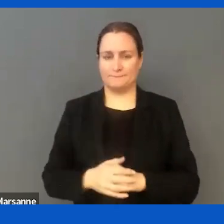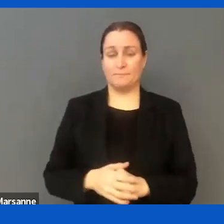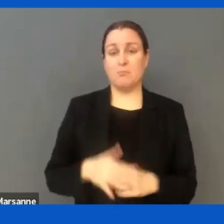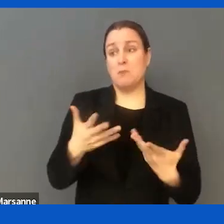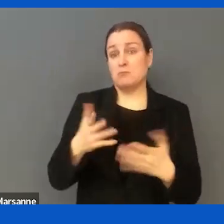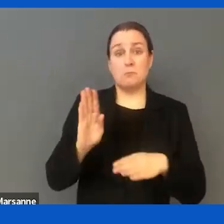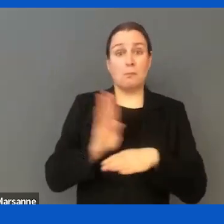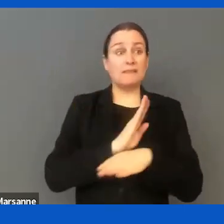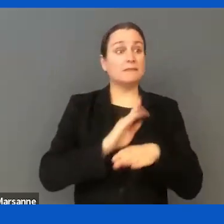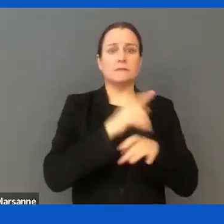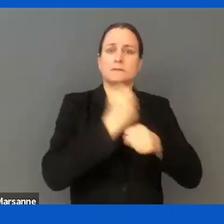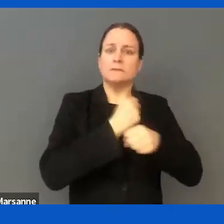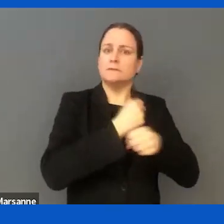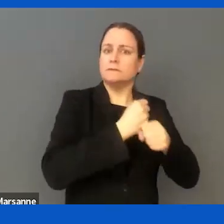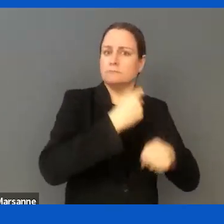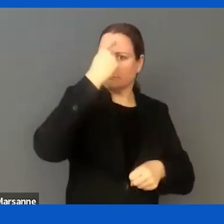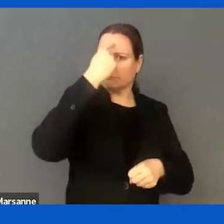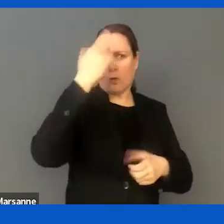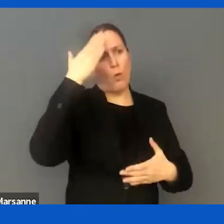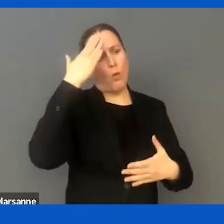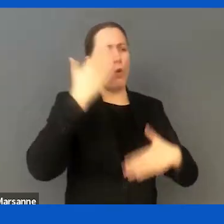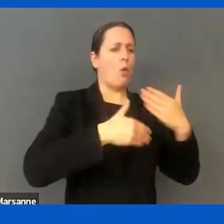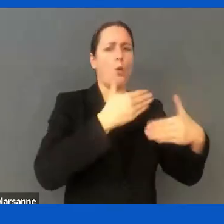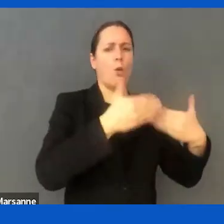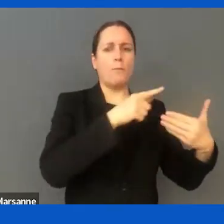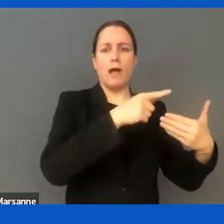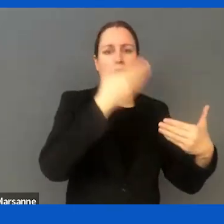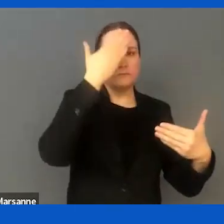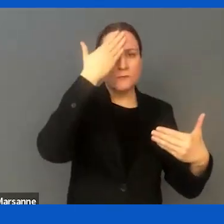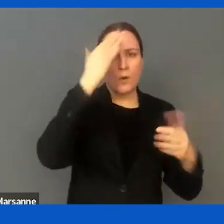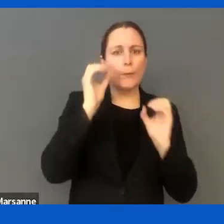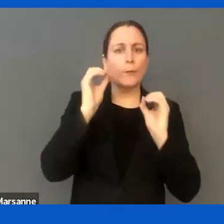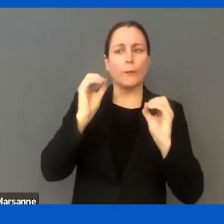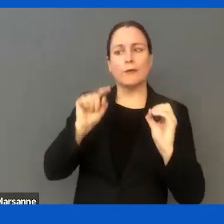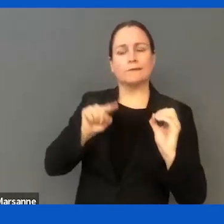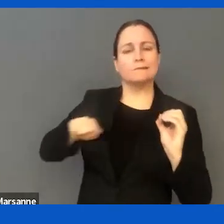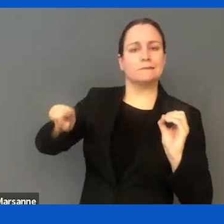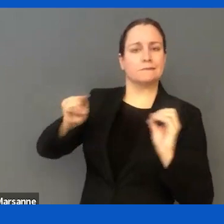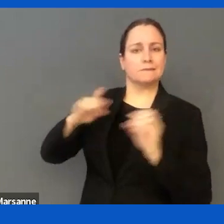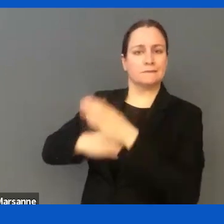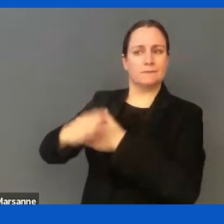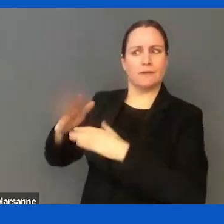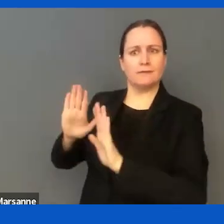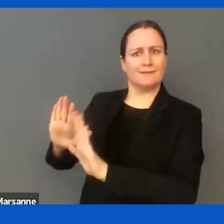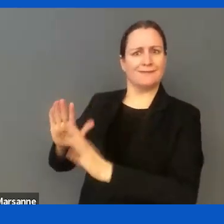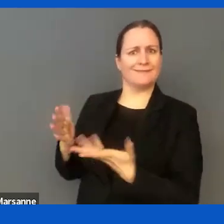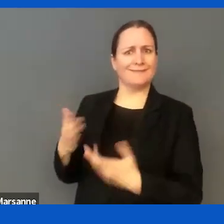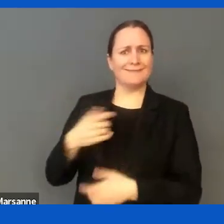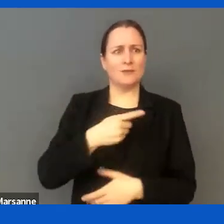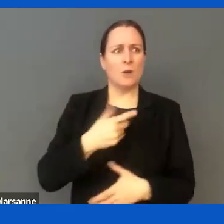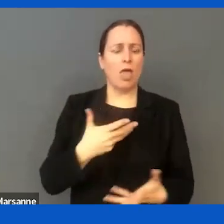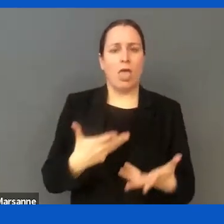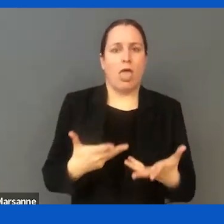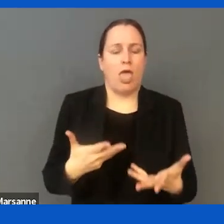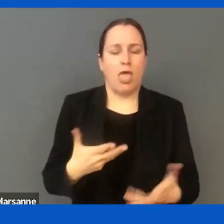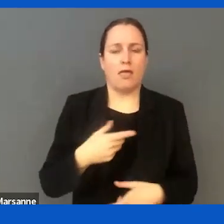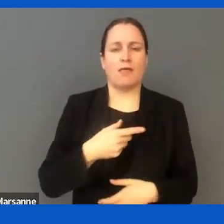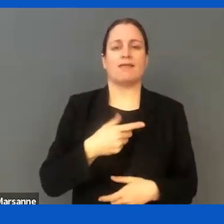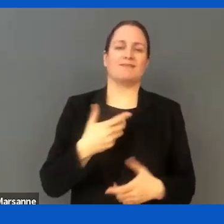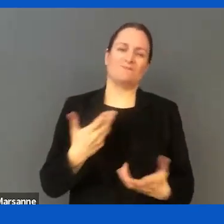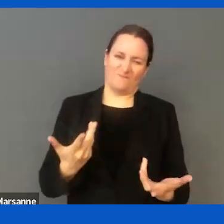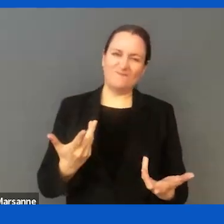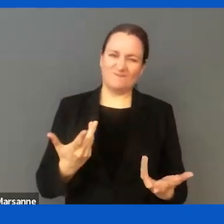in this sort of area. To be clear, most of the organizations buying overlay systems are just